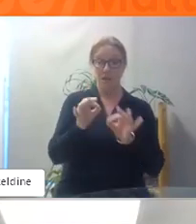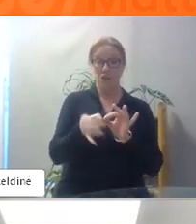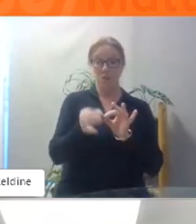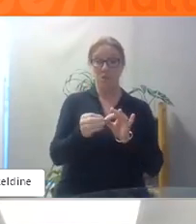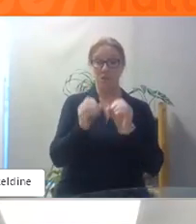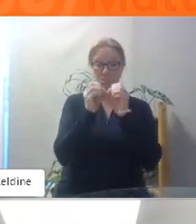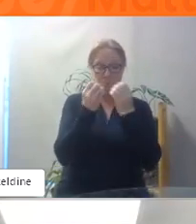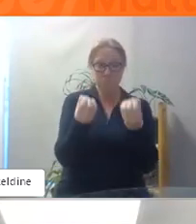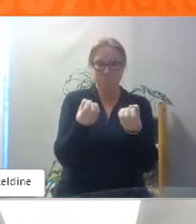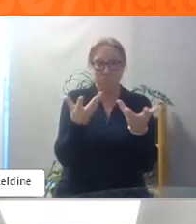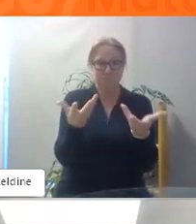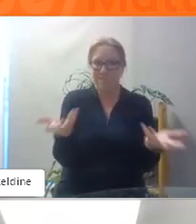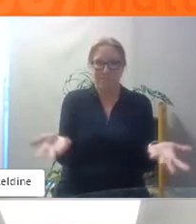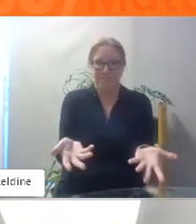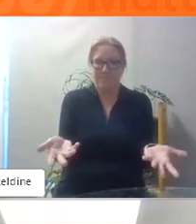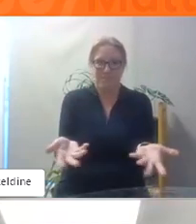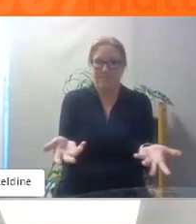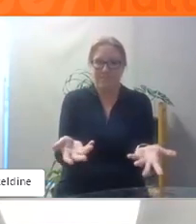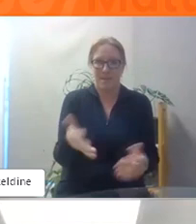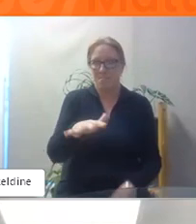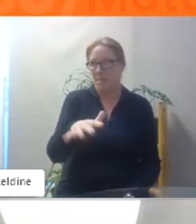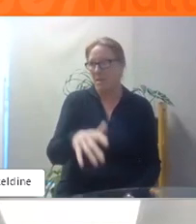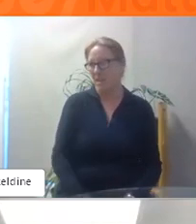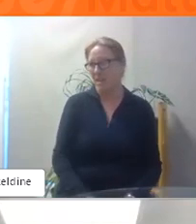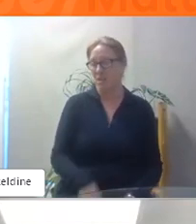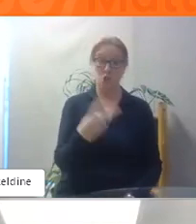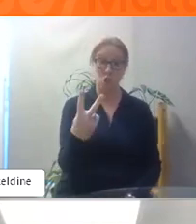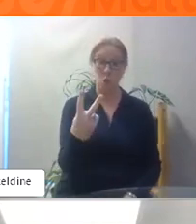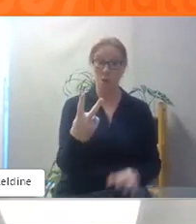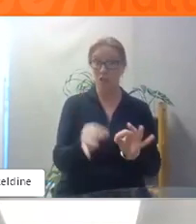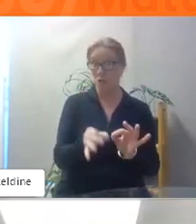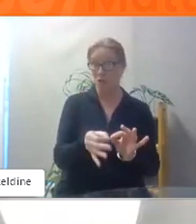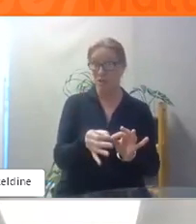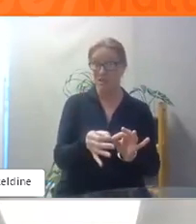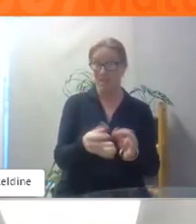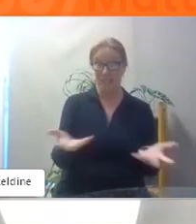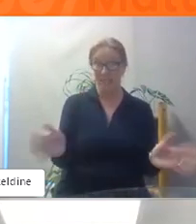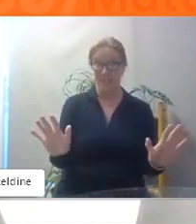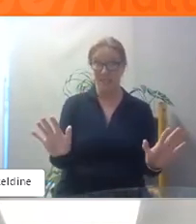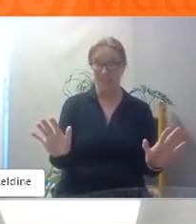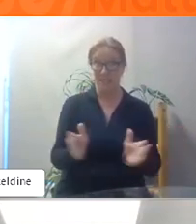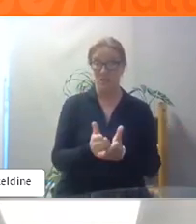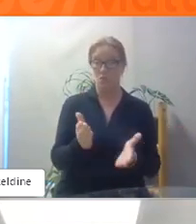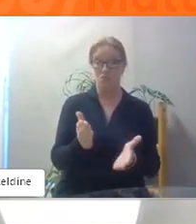We might have two interpreters. So I think there's an awfully long